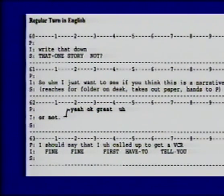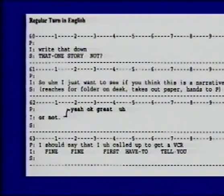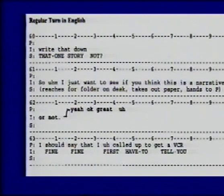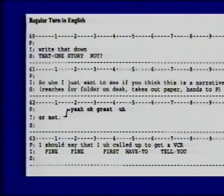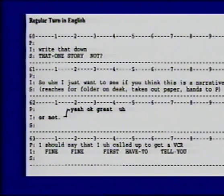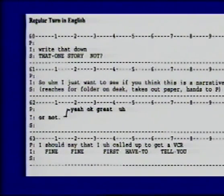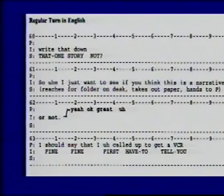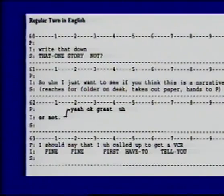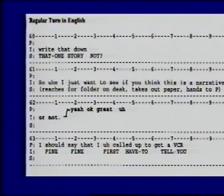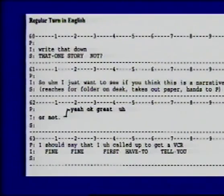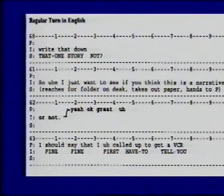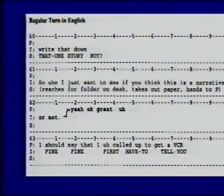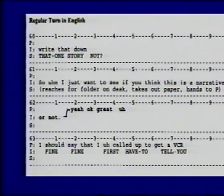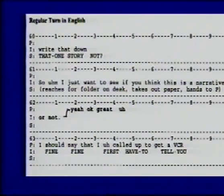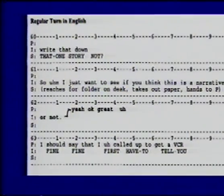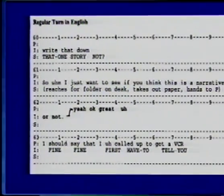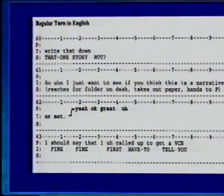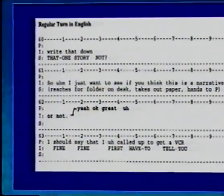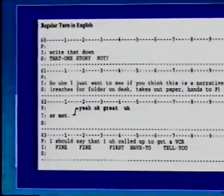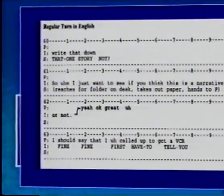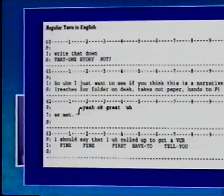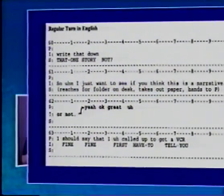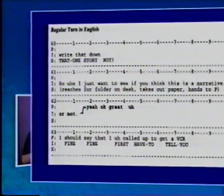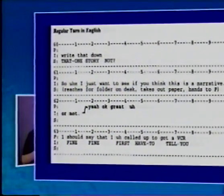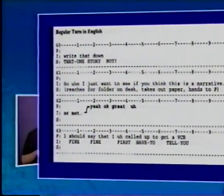letters. Often I have little